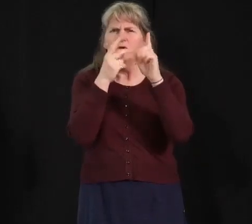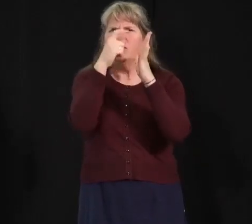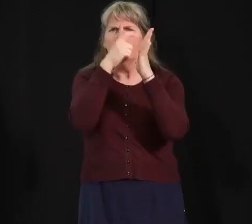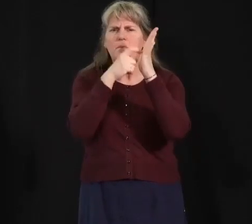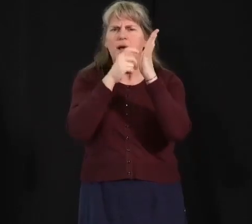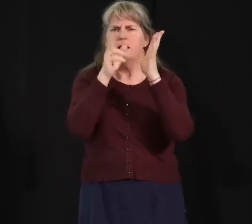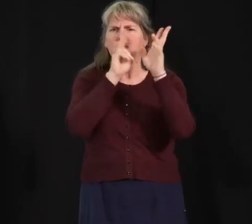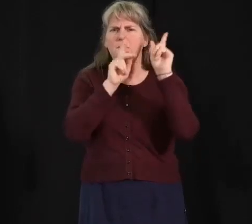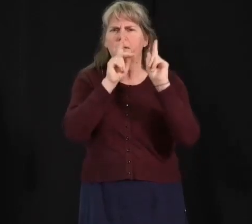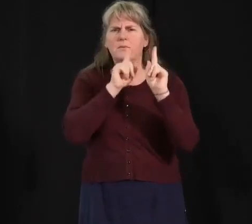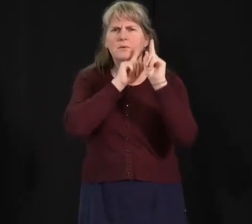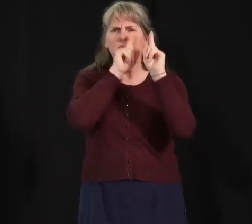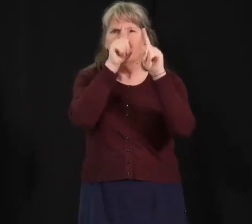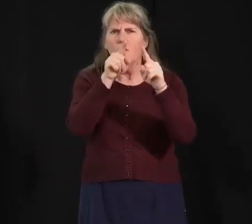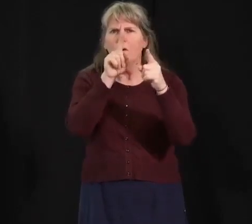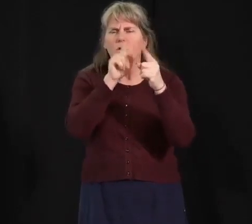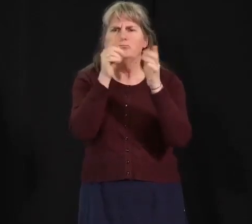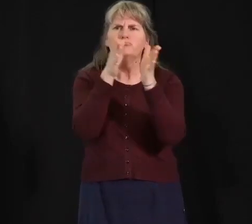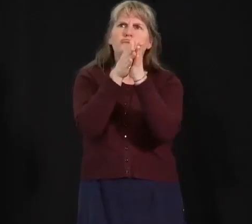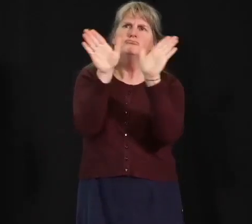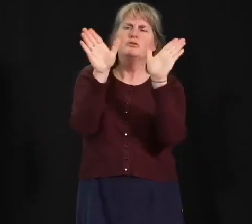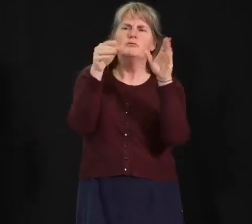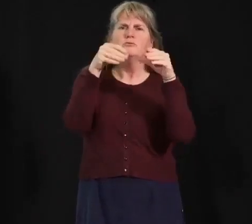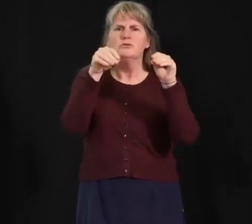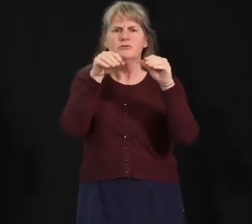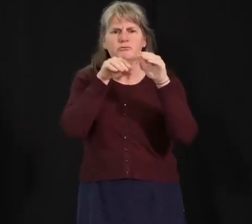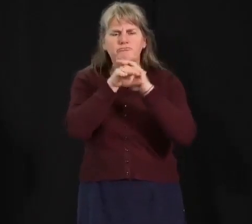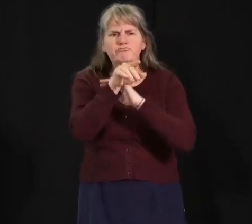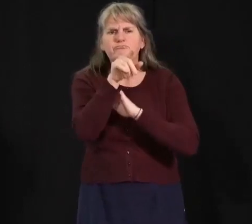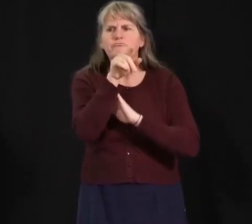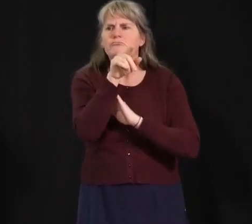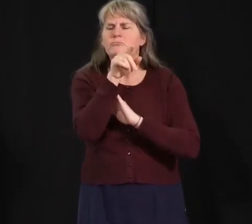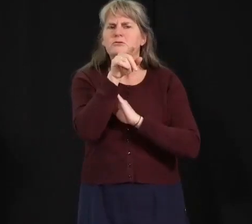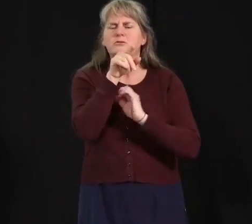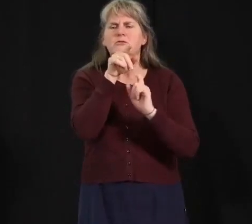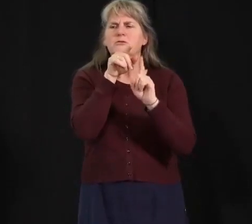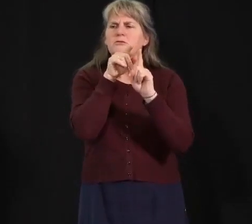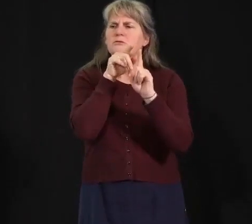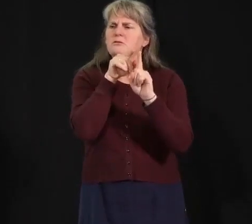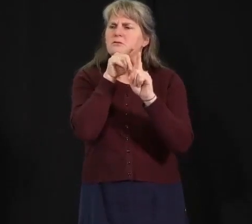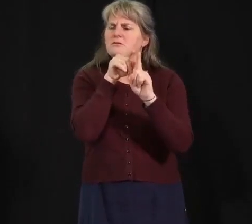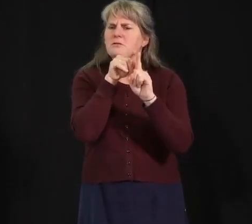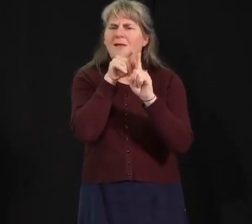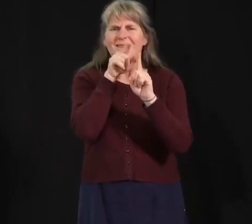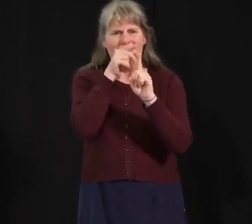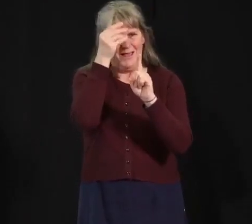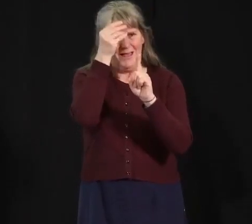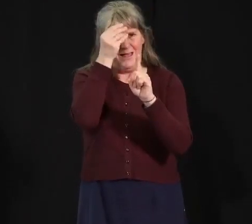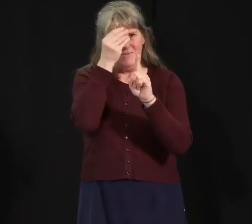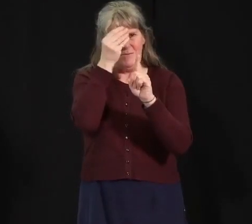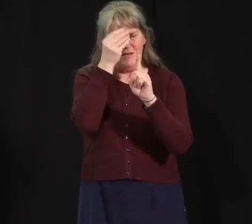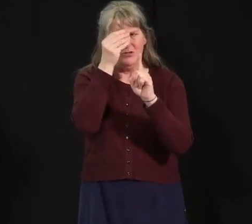borders. Julian from the Norwell had reported, I believe last week, about an incident and